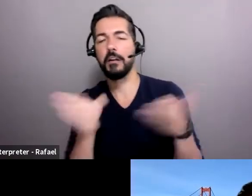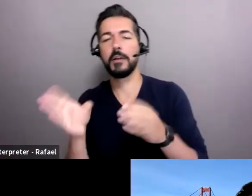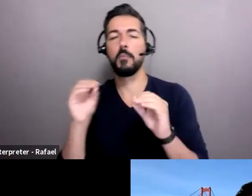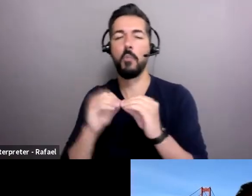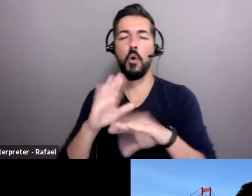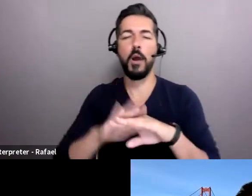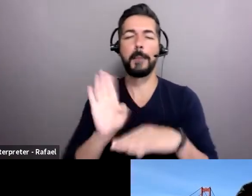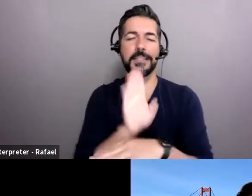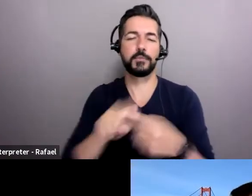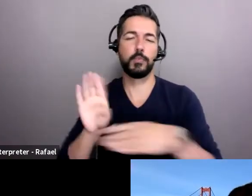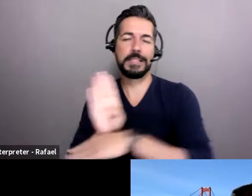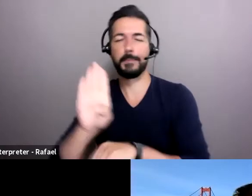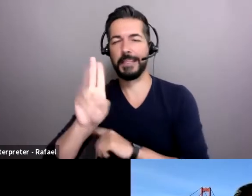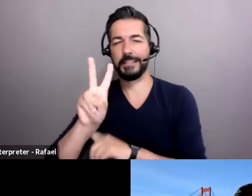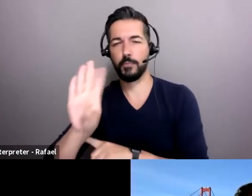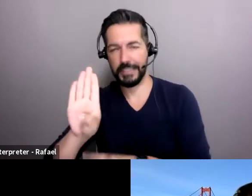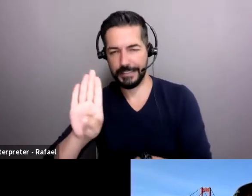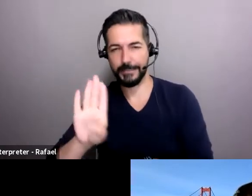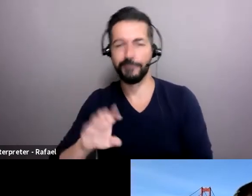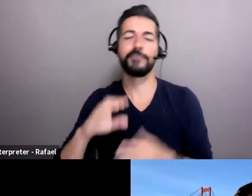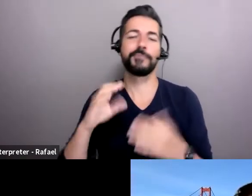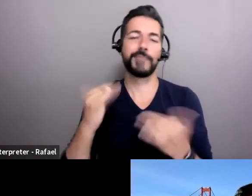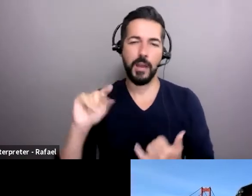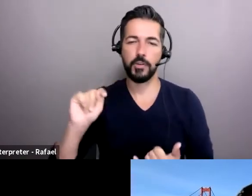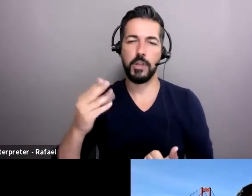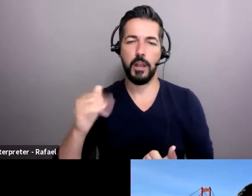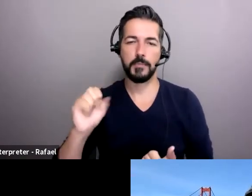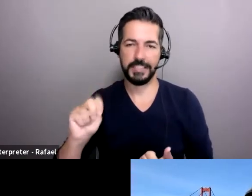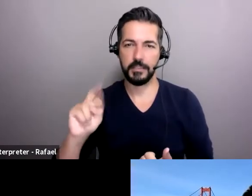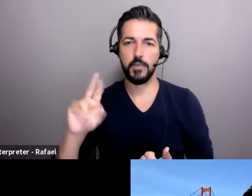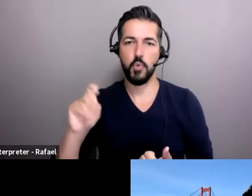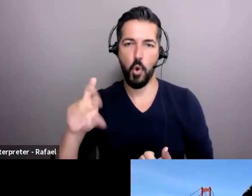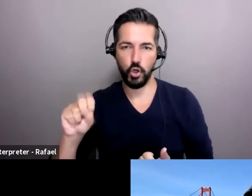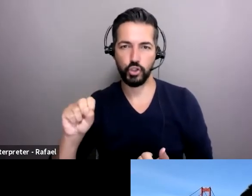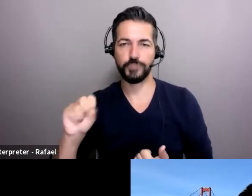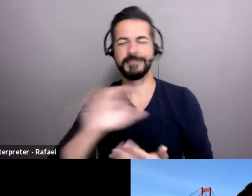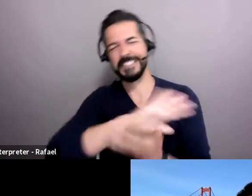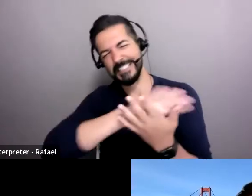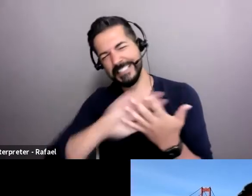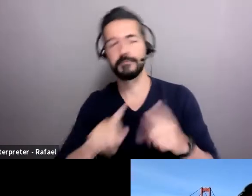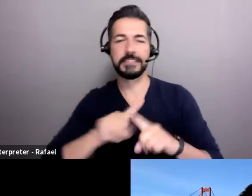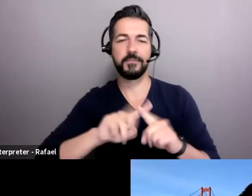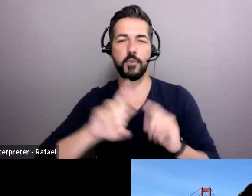So that was McKesson and now Thomson Reuters. And in all these roles and all these in house roles, I've